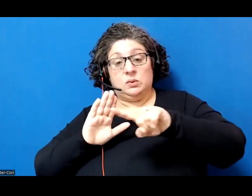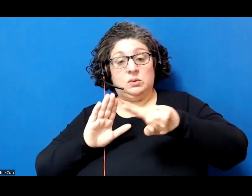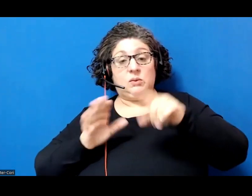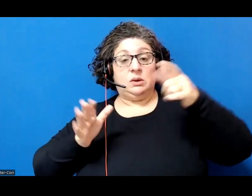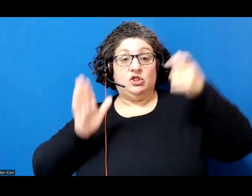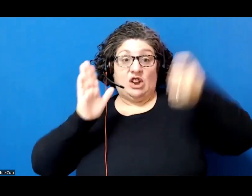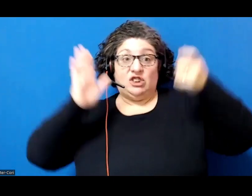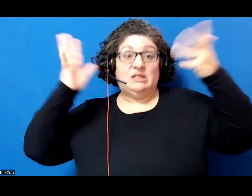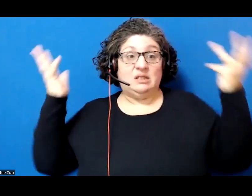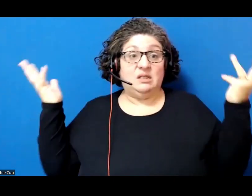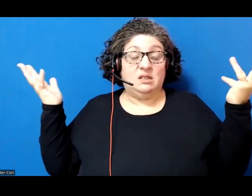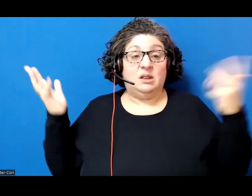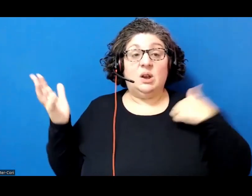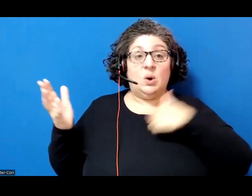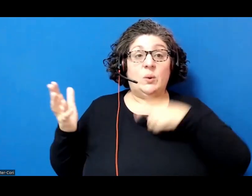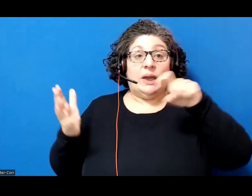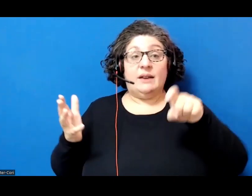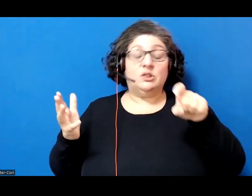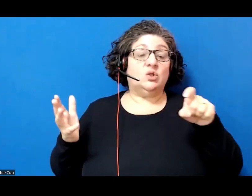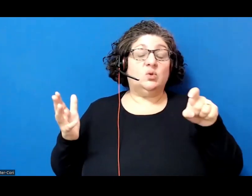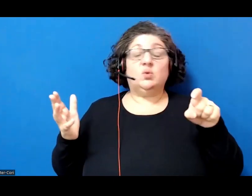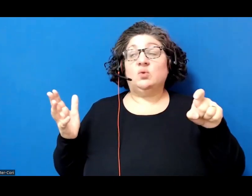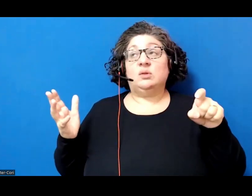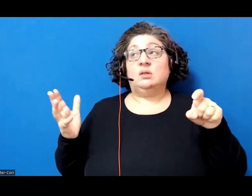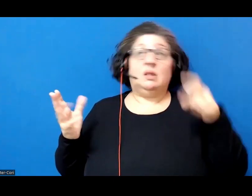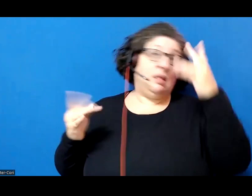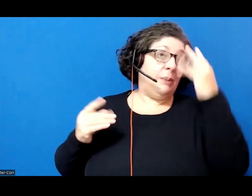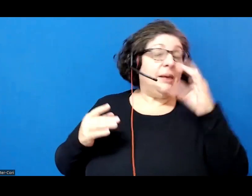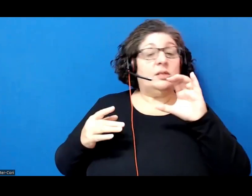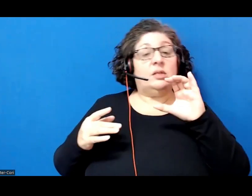And we ought to be, I think the concern about the commission is very well-taken.